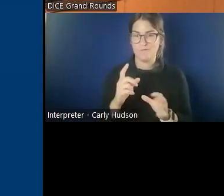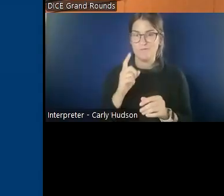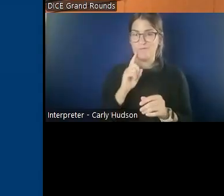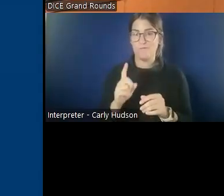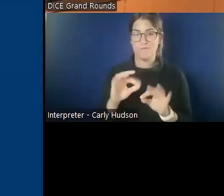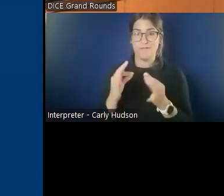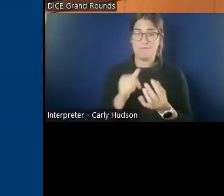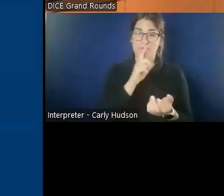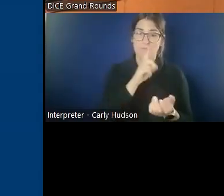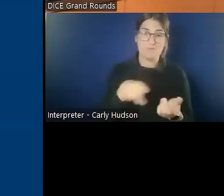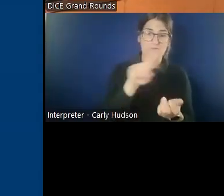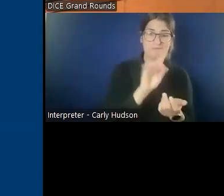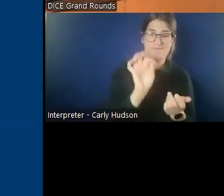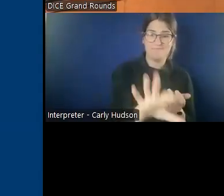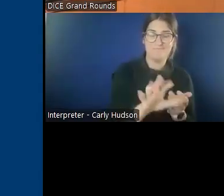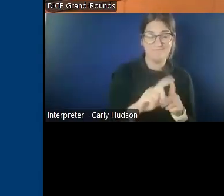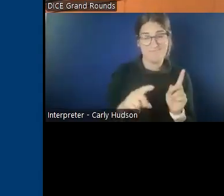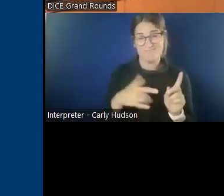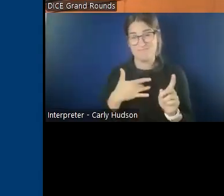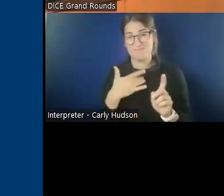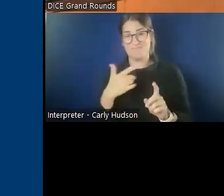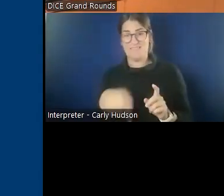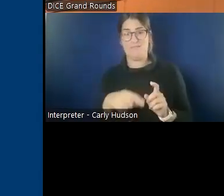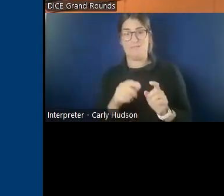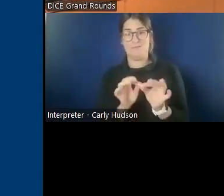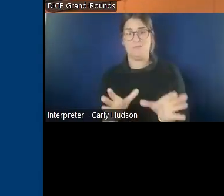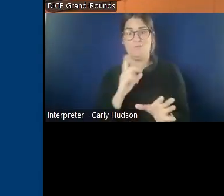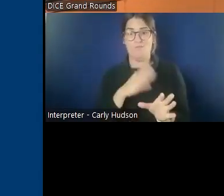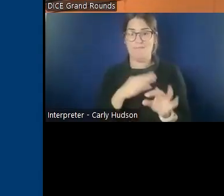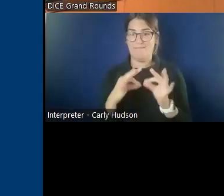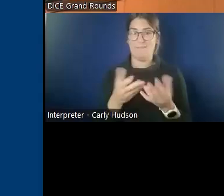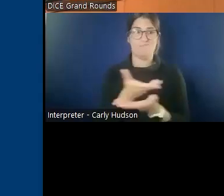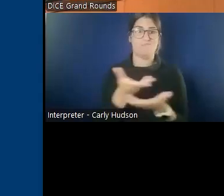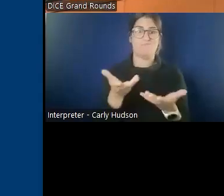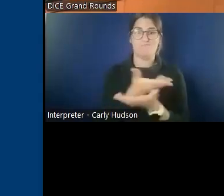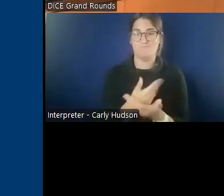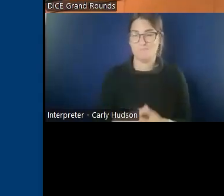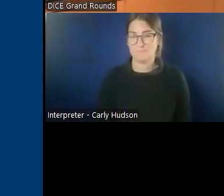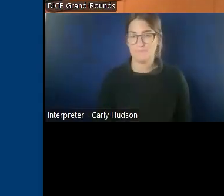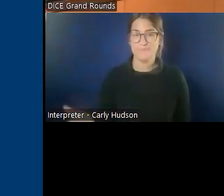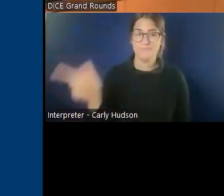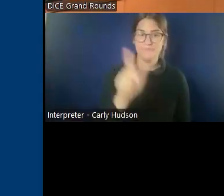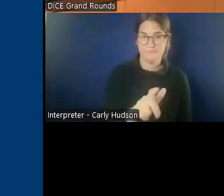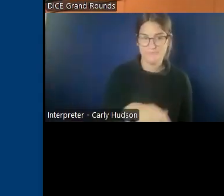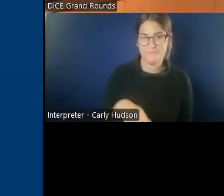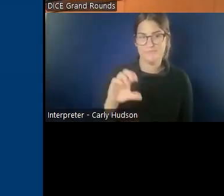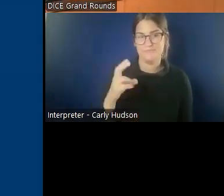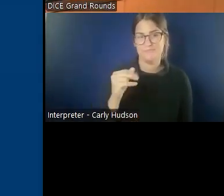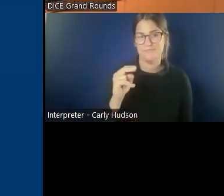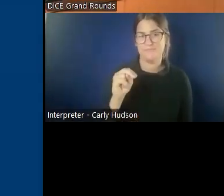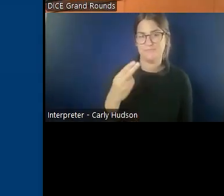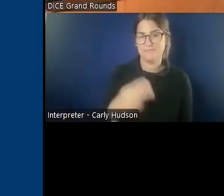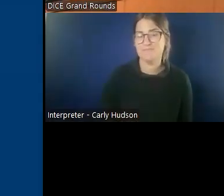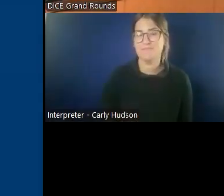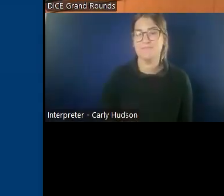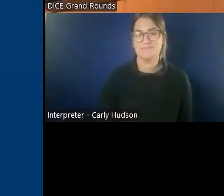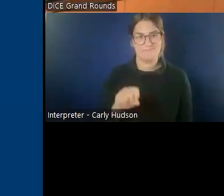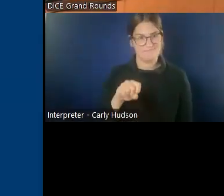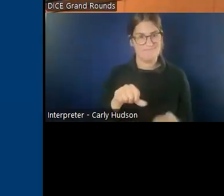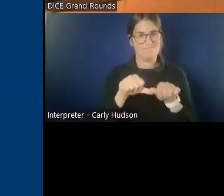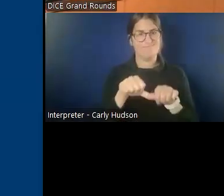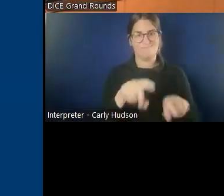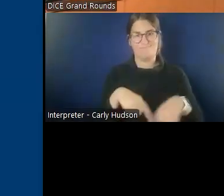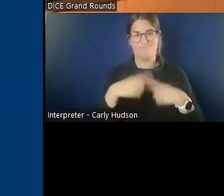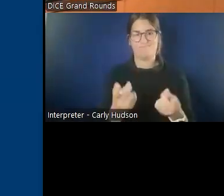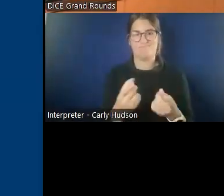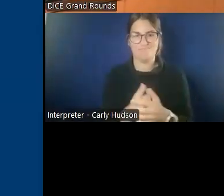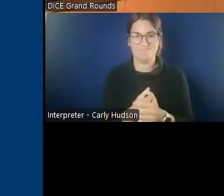in um yeah I think um going on as long as we have right it's been a both some light more